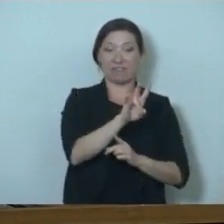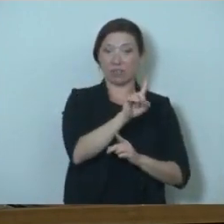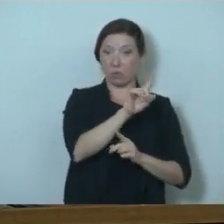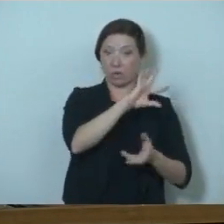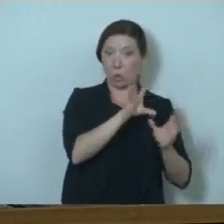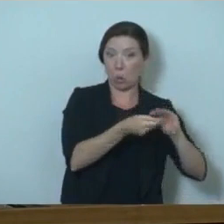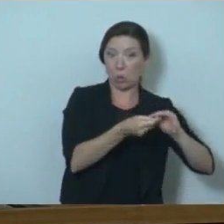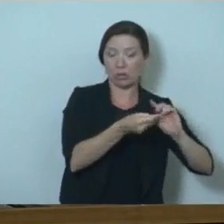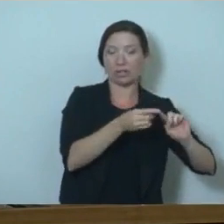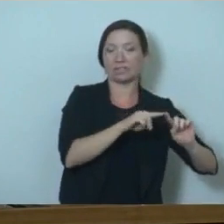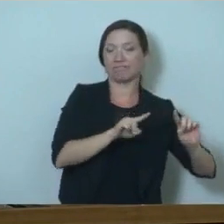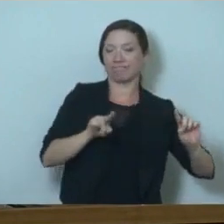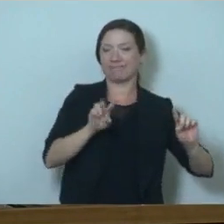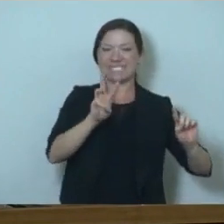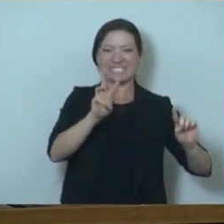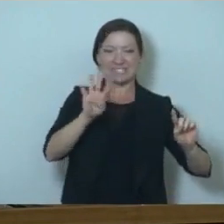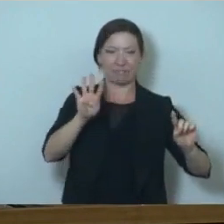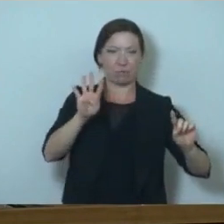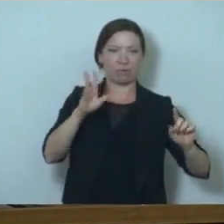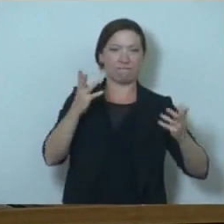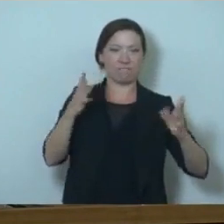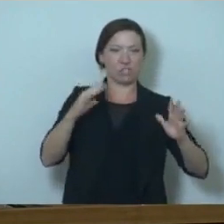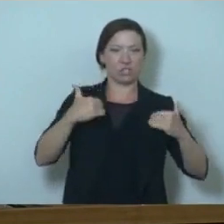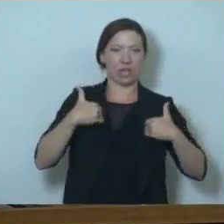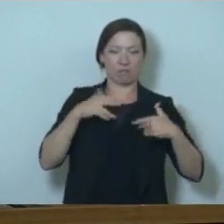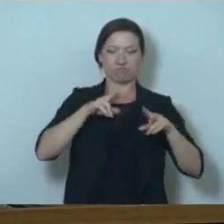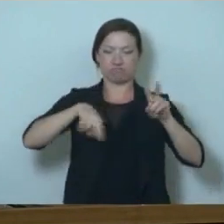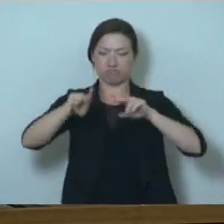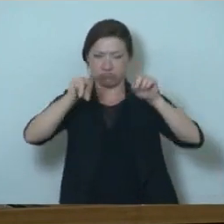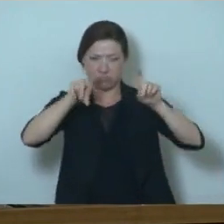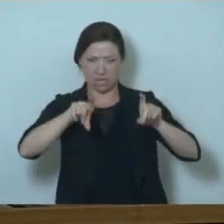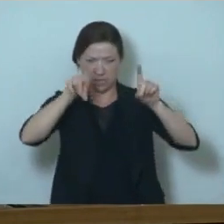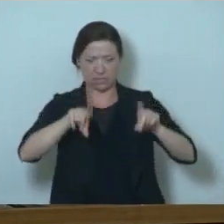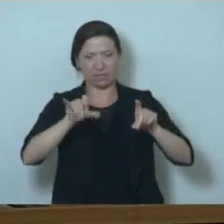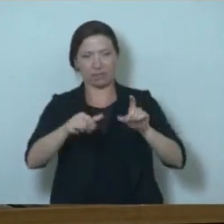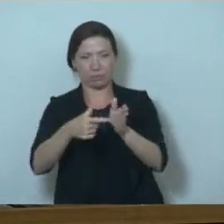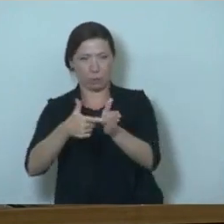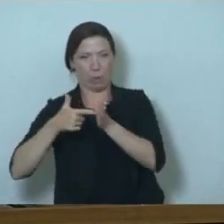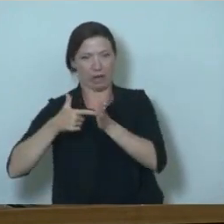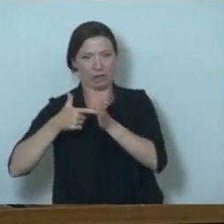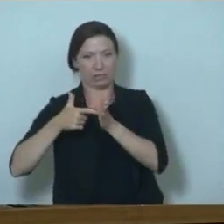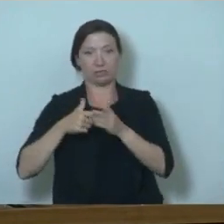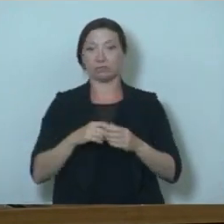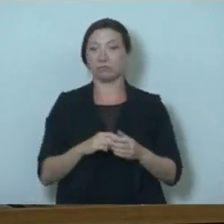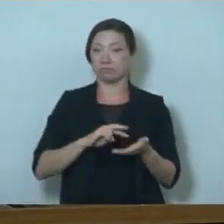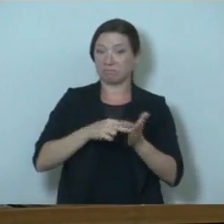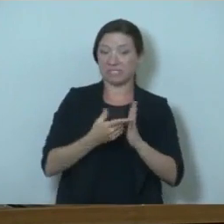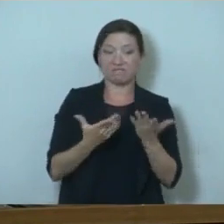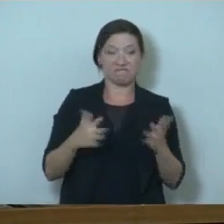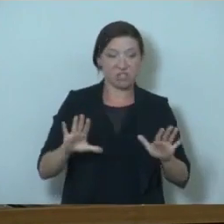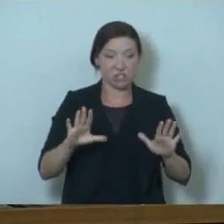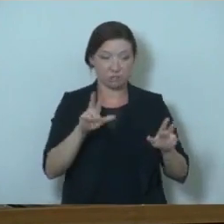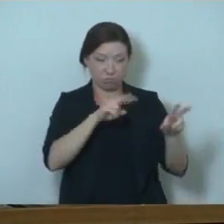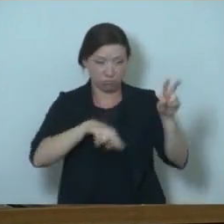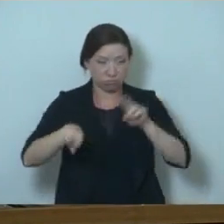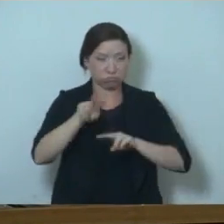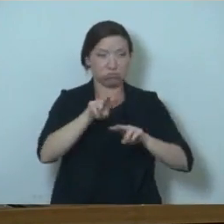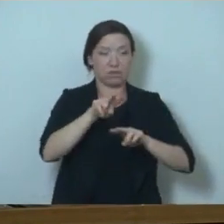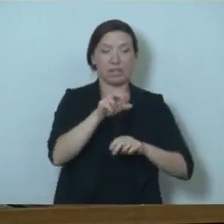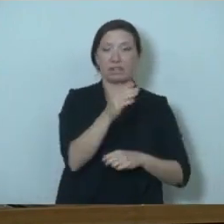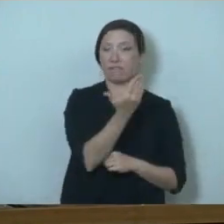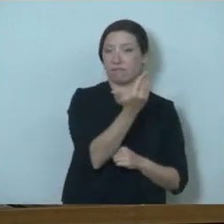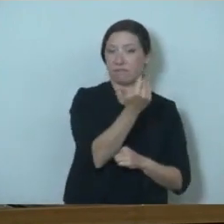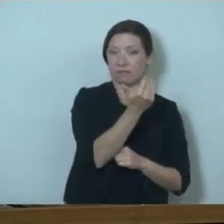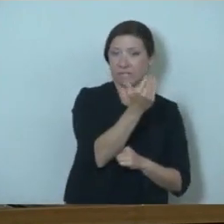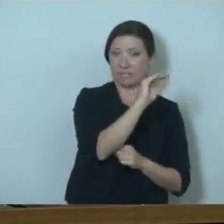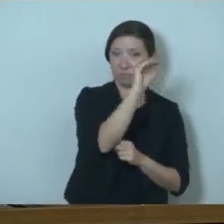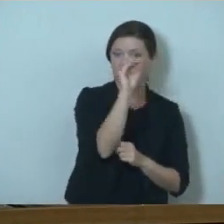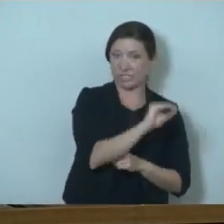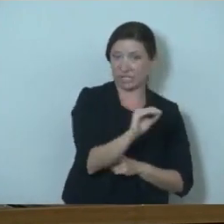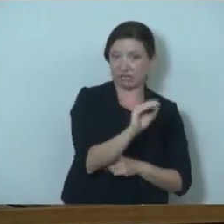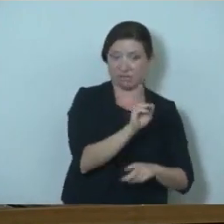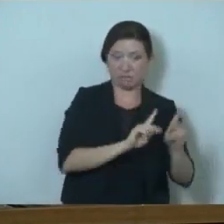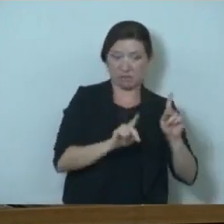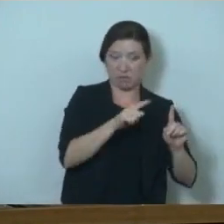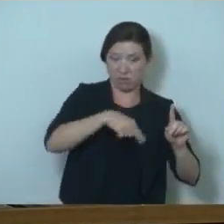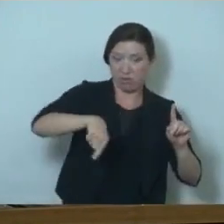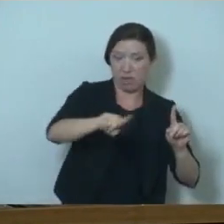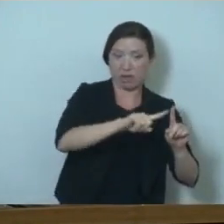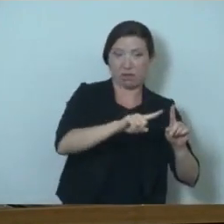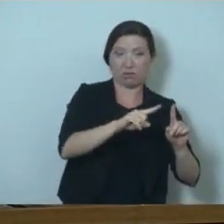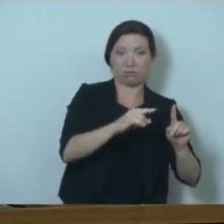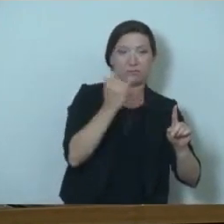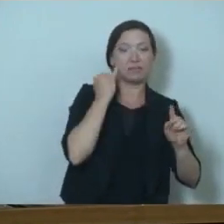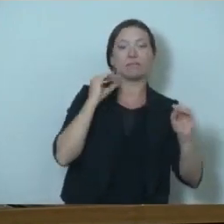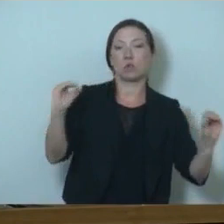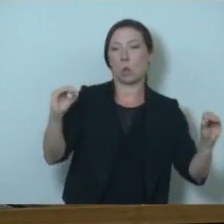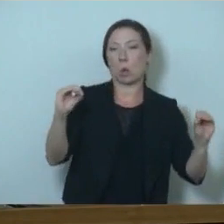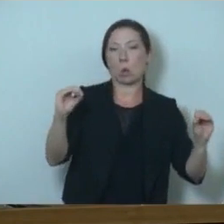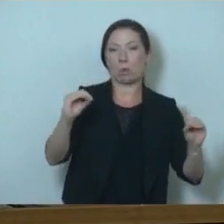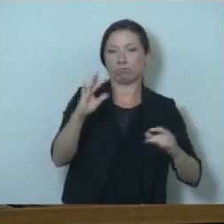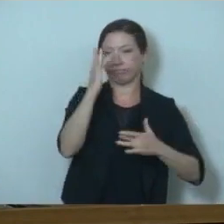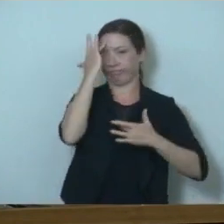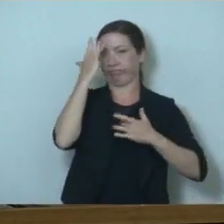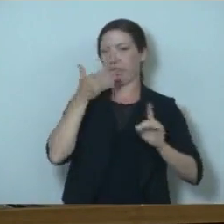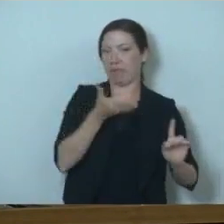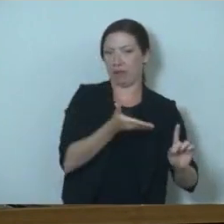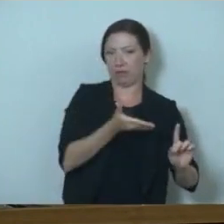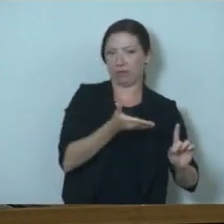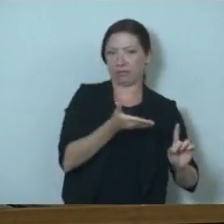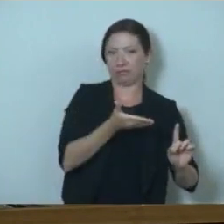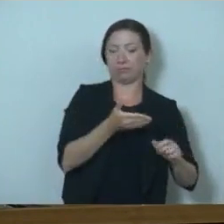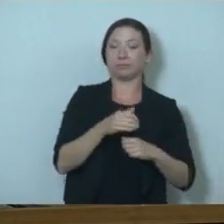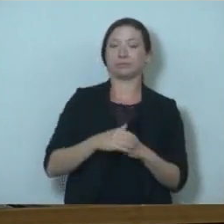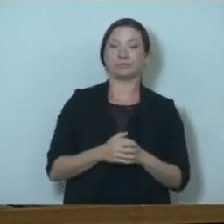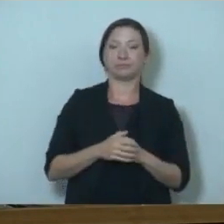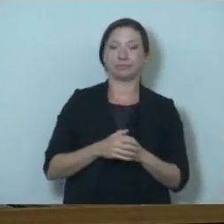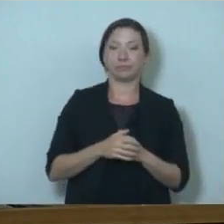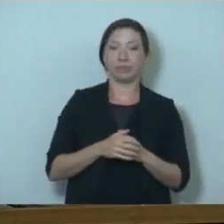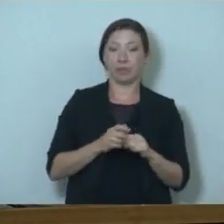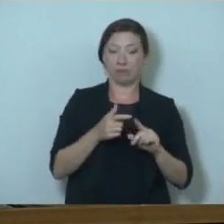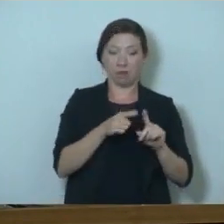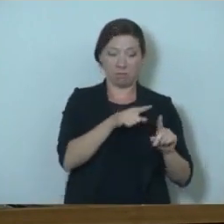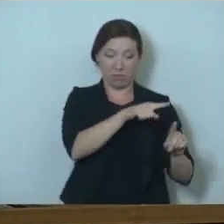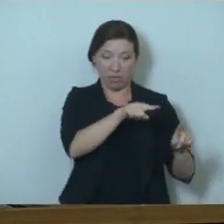WE HAD 64 OF OUR 71 SES HAVE DONE 15 PERCENT OF THE STAFF AND 15% OF THE POPULATION IF YOU DO NOT HAVE ANY POSITIVES IN YOUR PA SMLLITY.